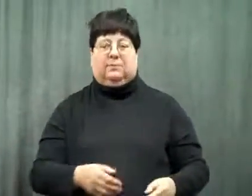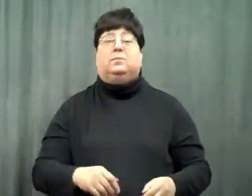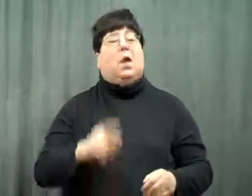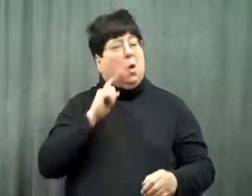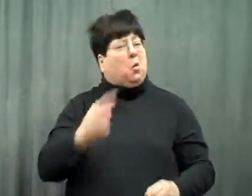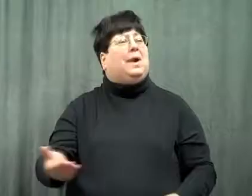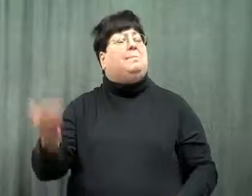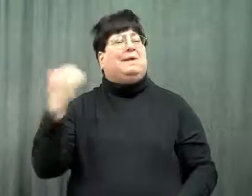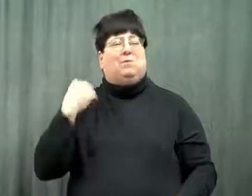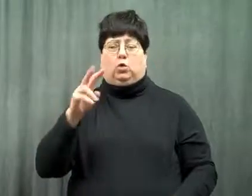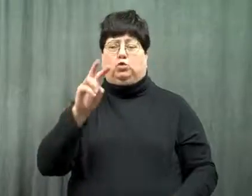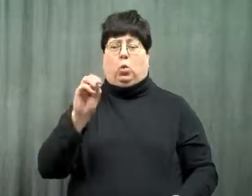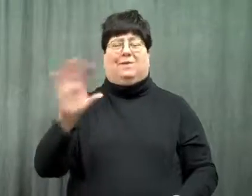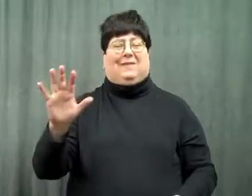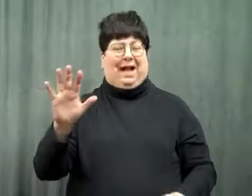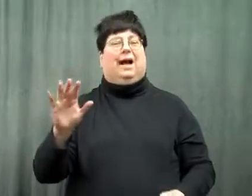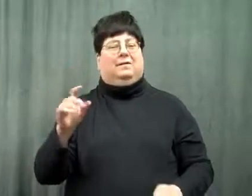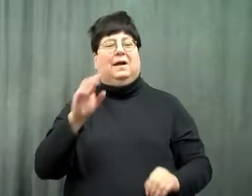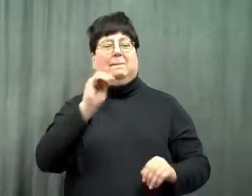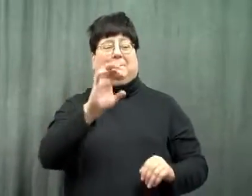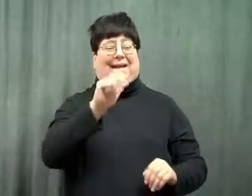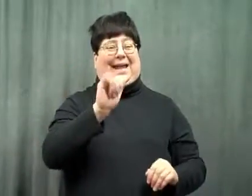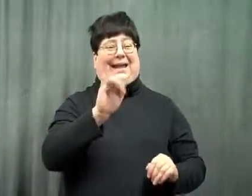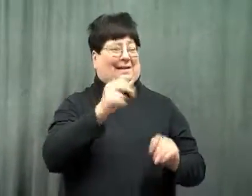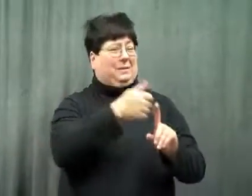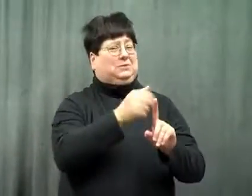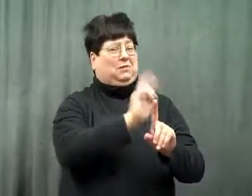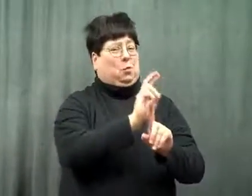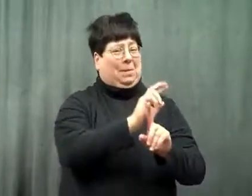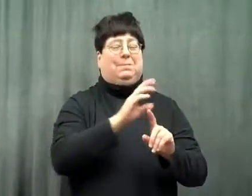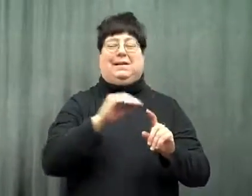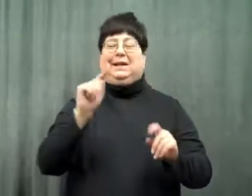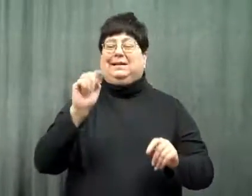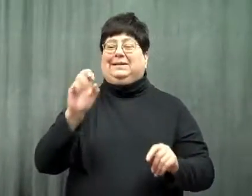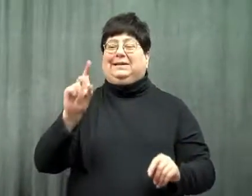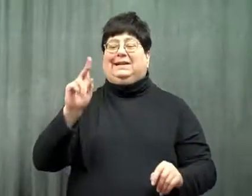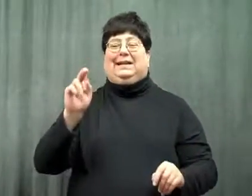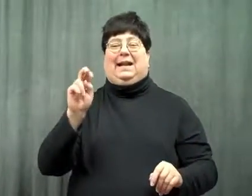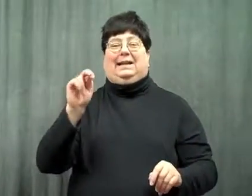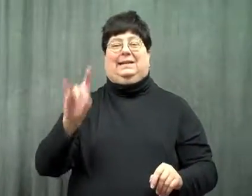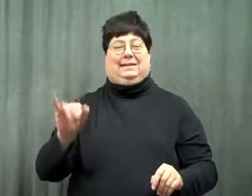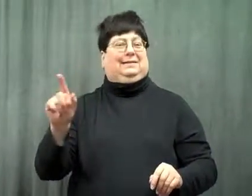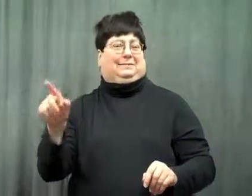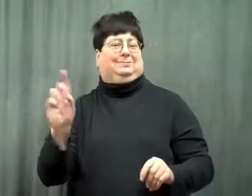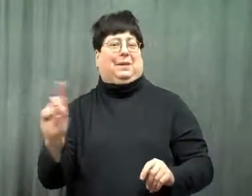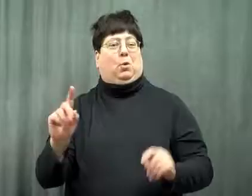In 2005, Republican McCain and Democratic Ted Kennedy